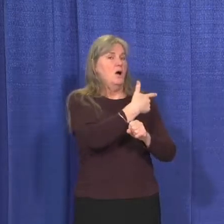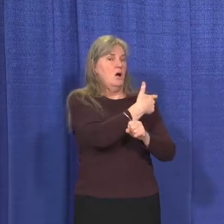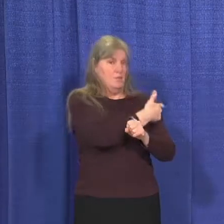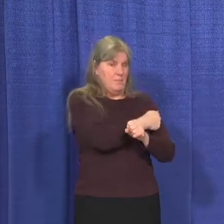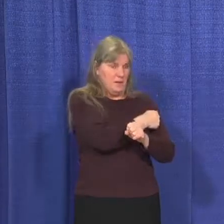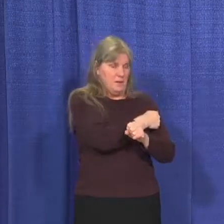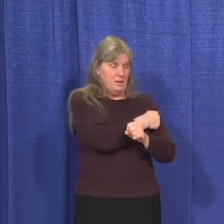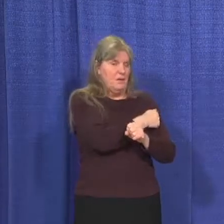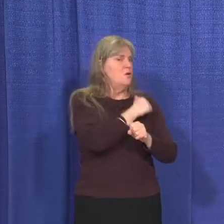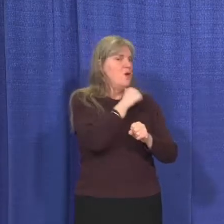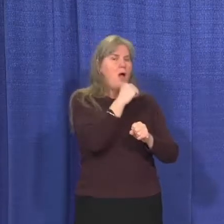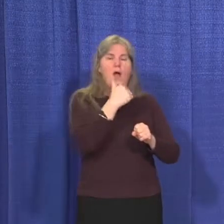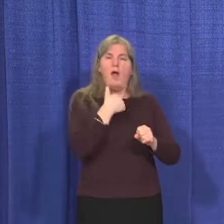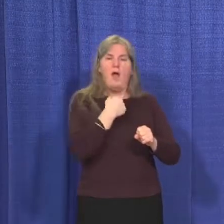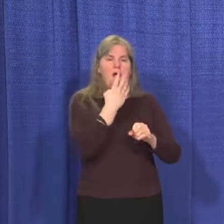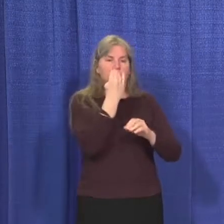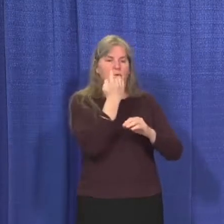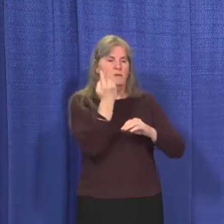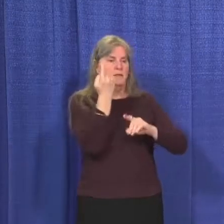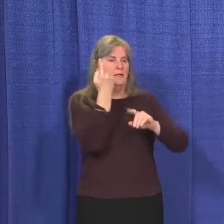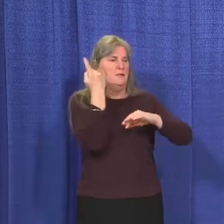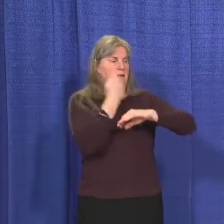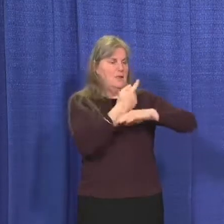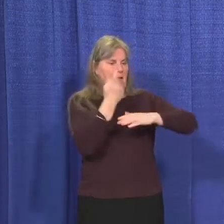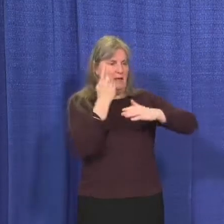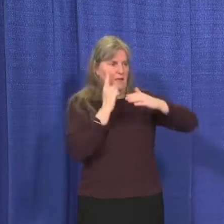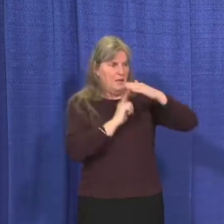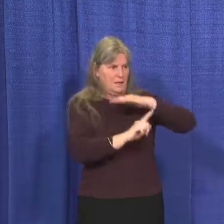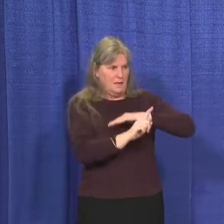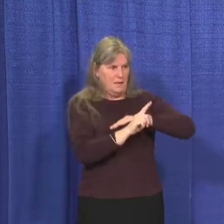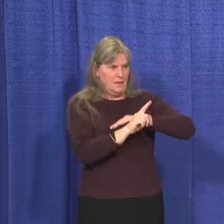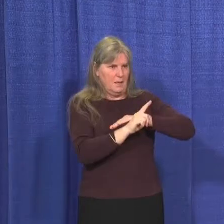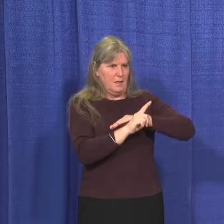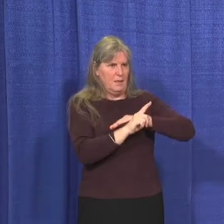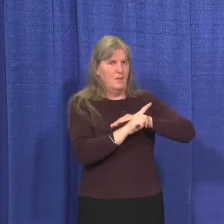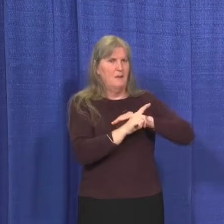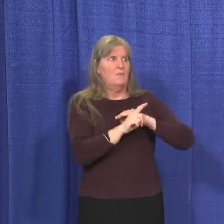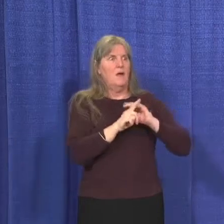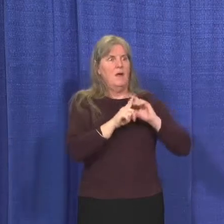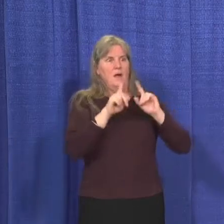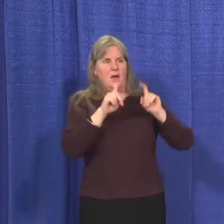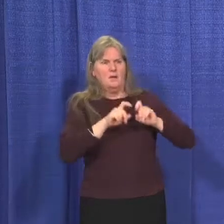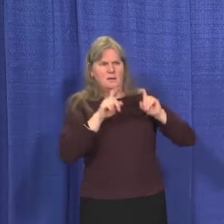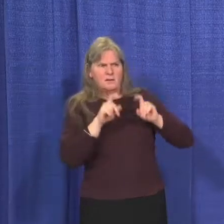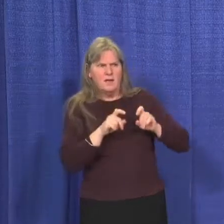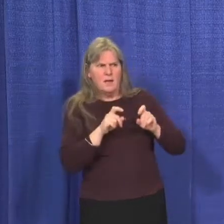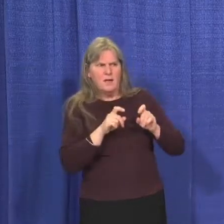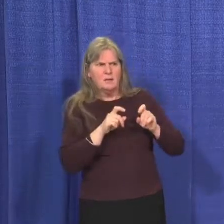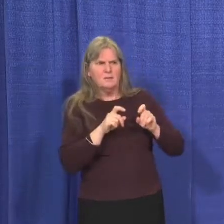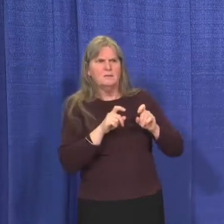the 14 to isolation, but with the testing and isolation until the results of the test?